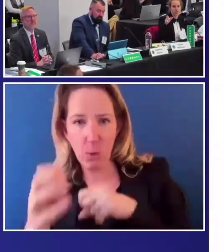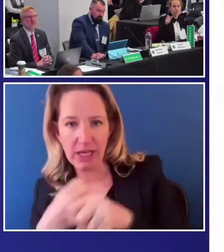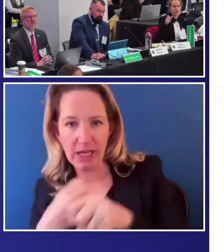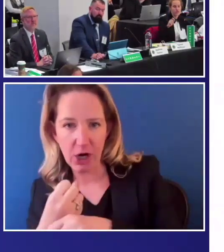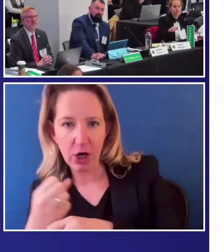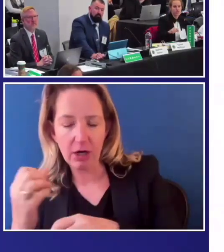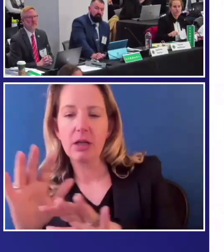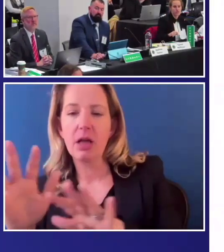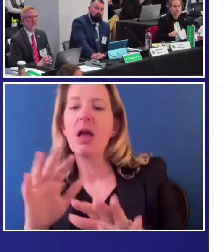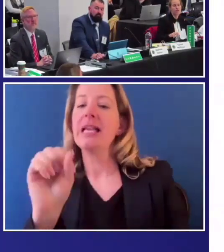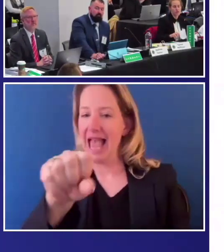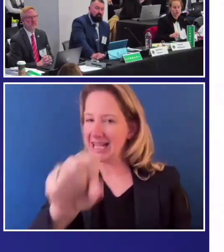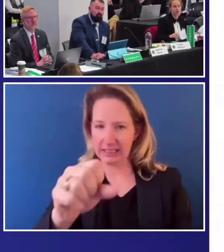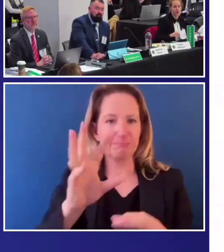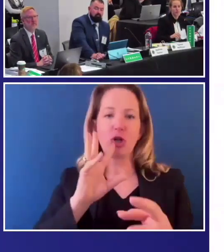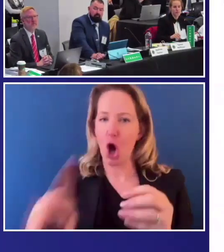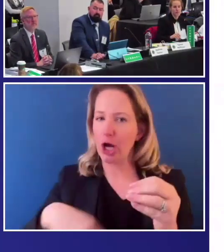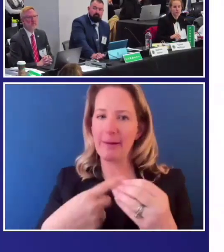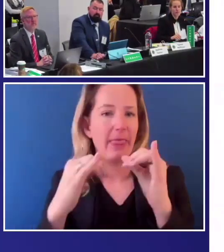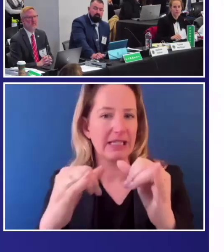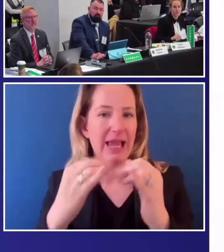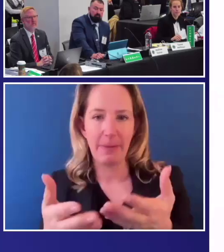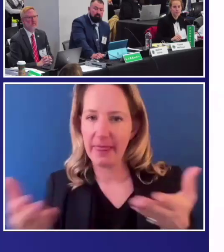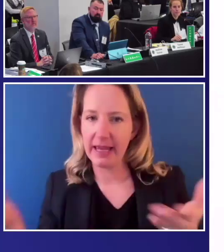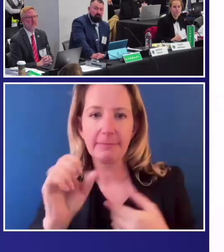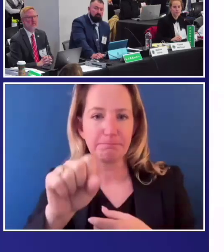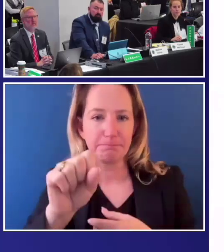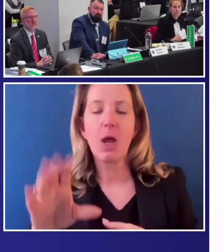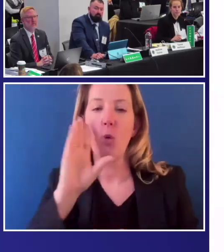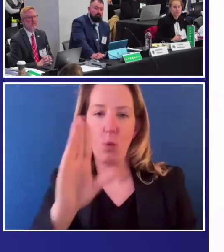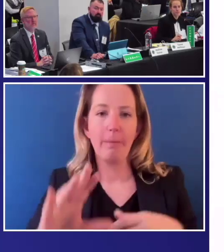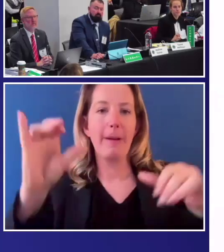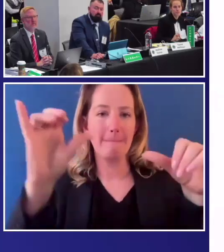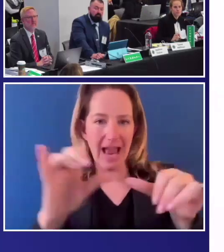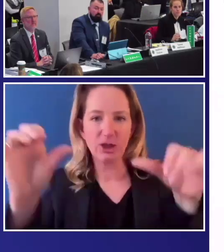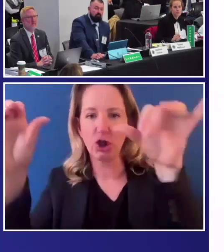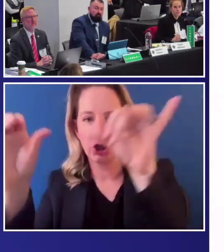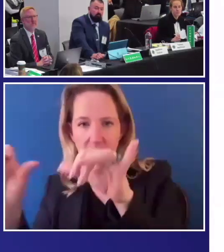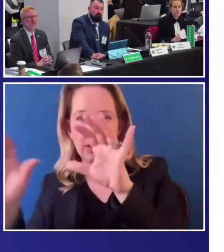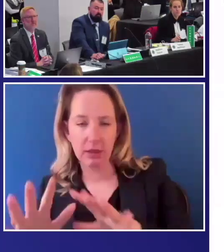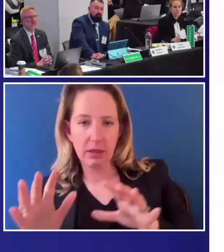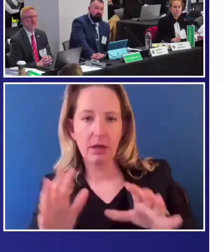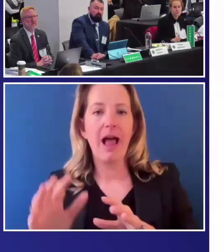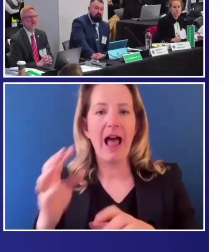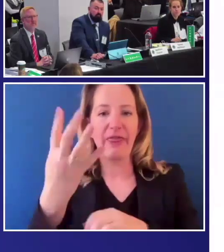Correct. We're talking about the same thing. Yes, exactly. And it would be measured at -- each cohort would be measured at the four-year mark, which is